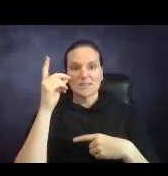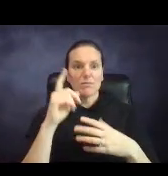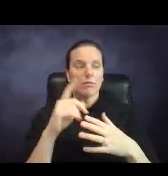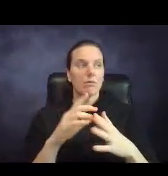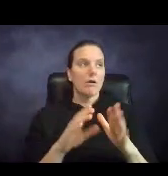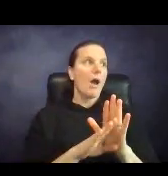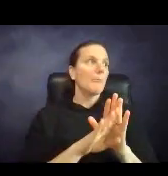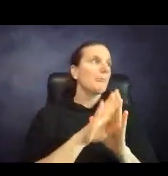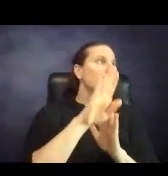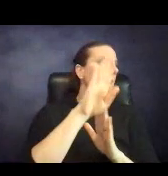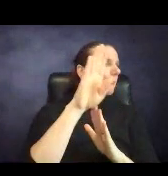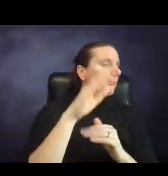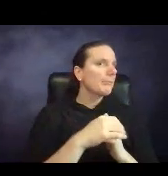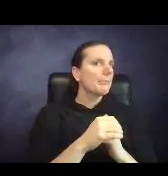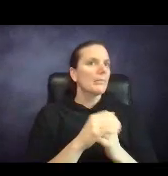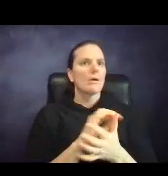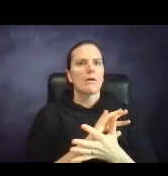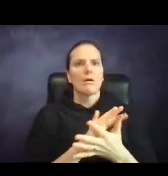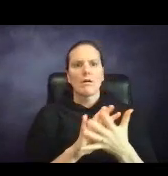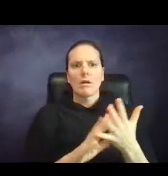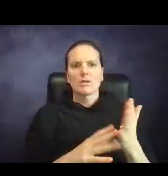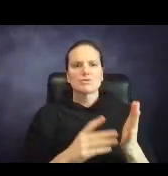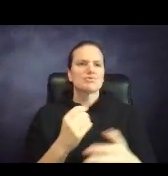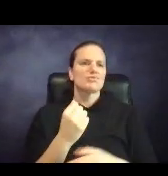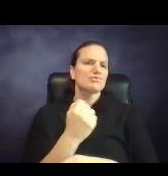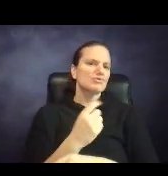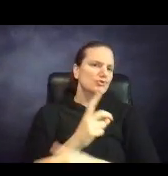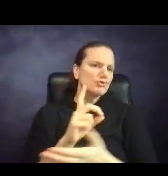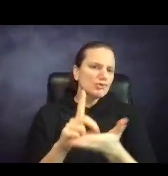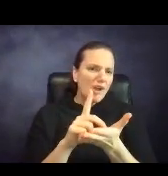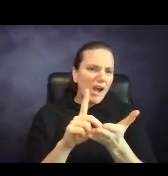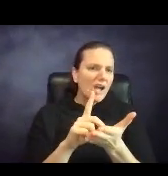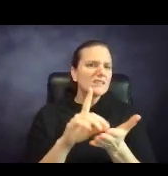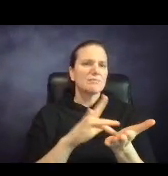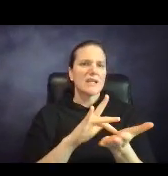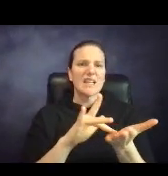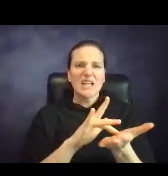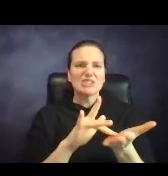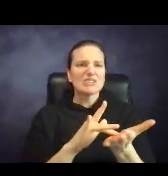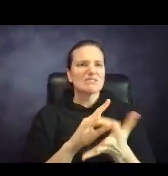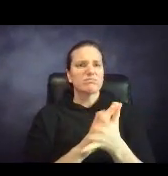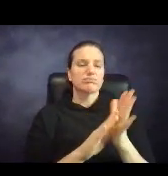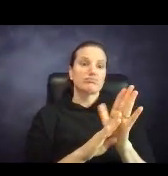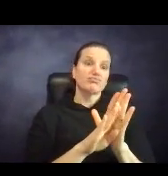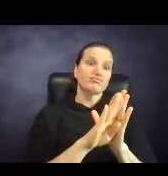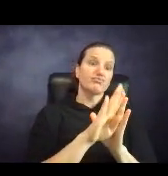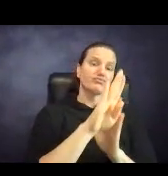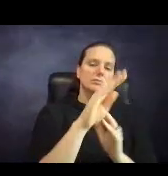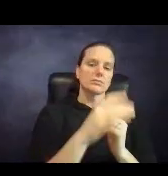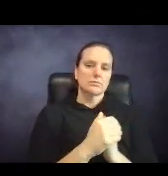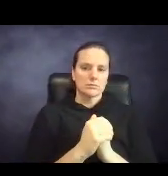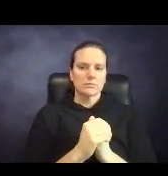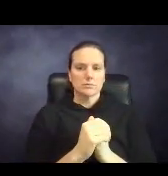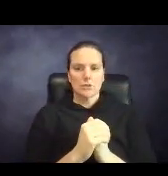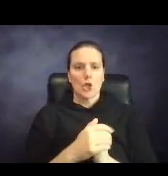and high cholesterol, boom, statin drugs, all these expensive osteoporosis medications and you know, the rates of of cardiovascular disease,